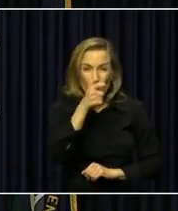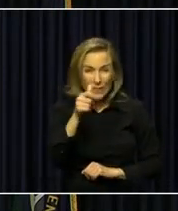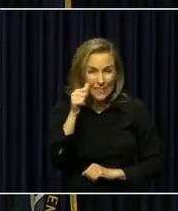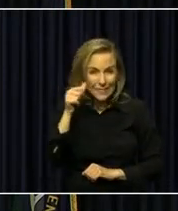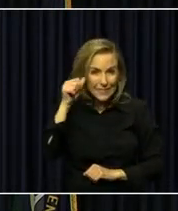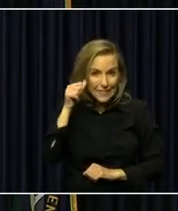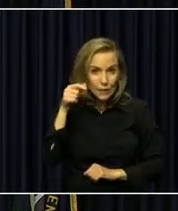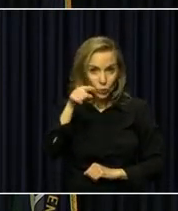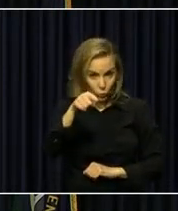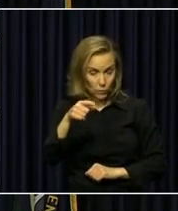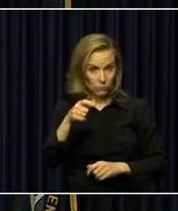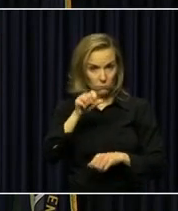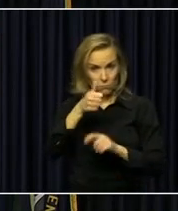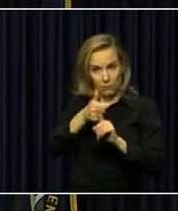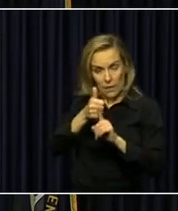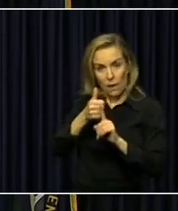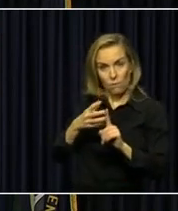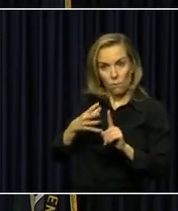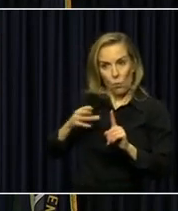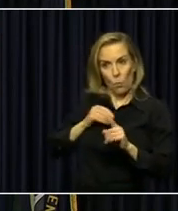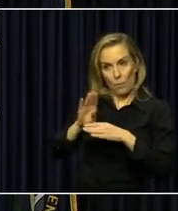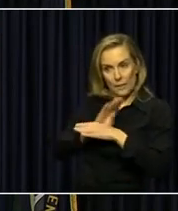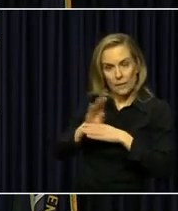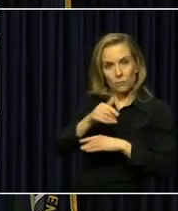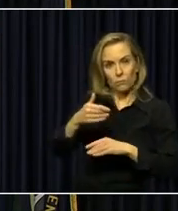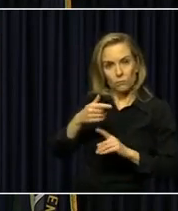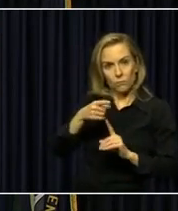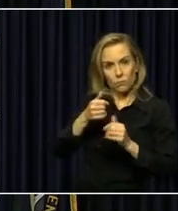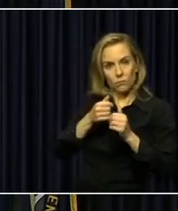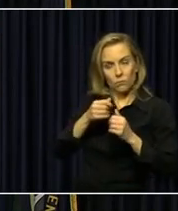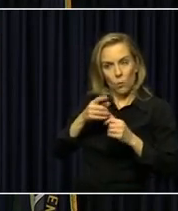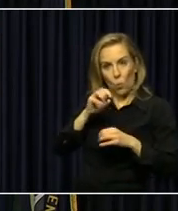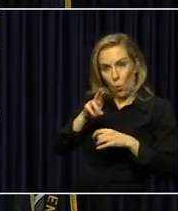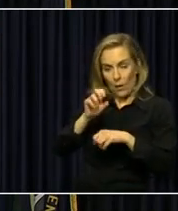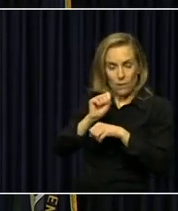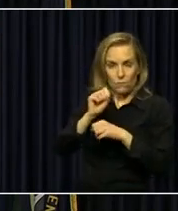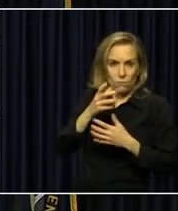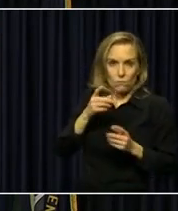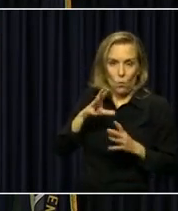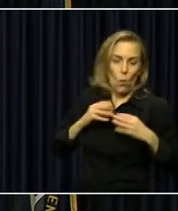WORKING SMARTER AND THAT WE TAKE